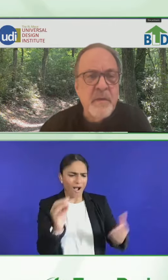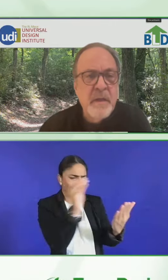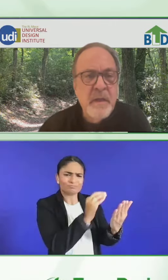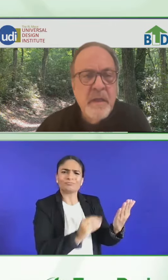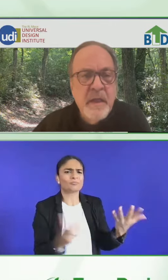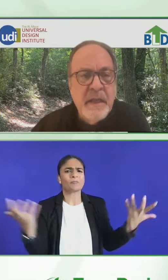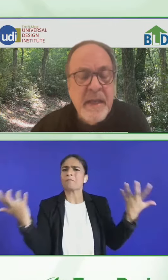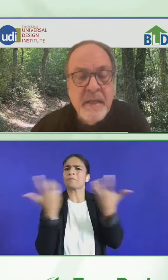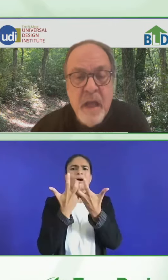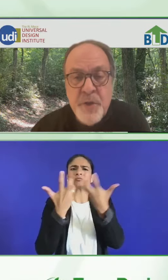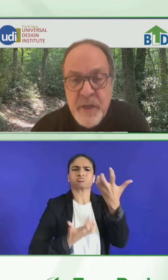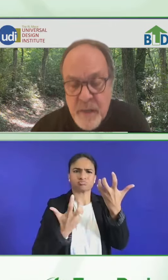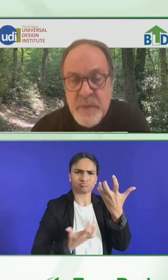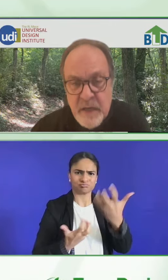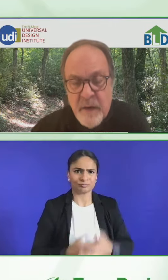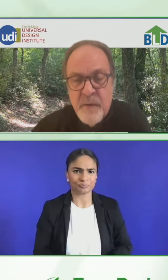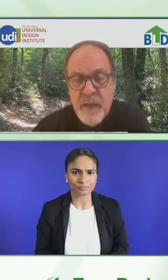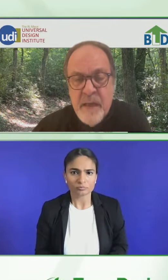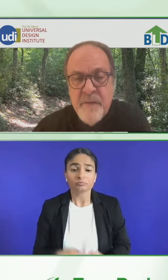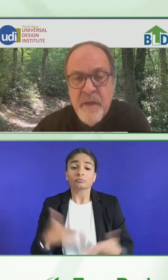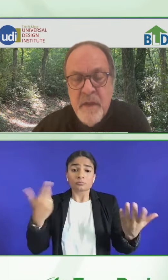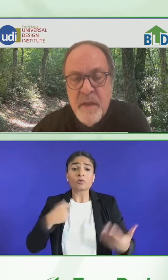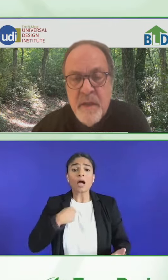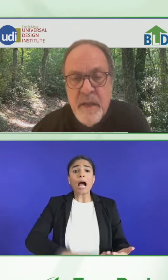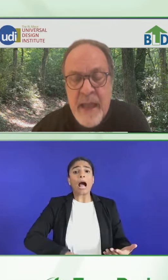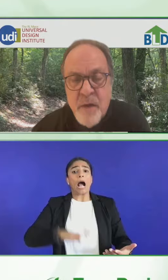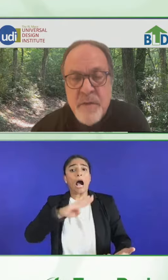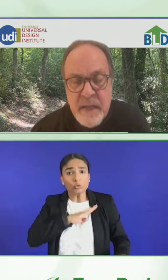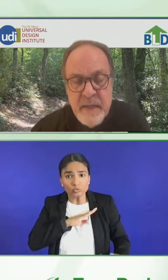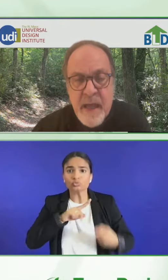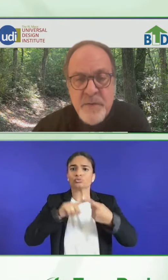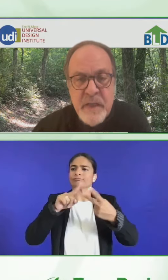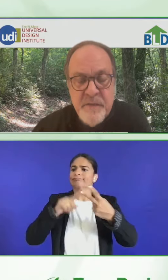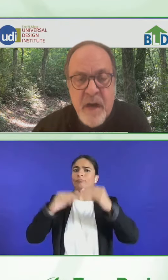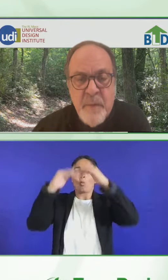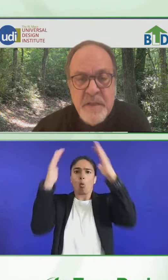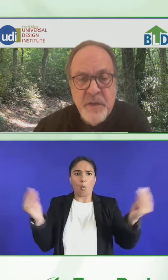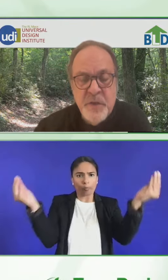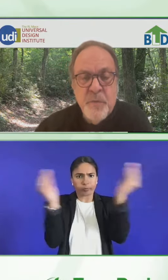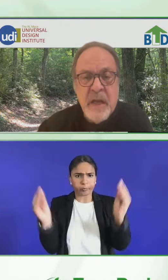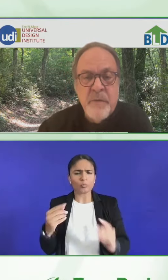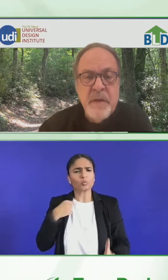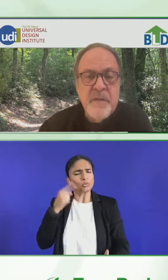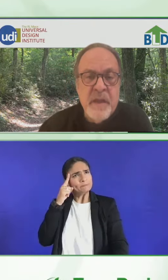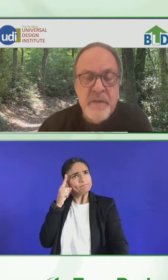And technology comes in. We have housing and the housing firms that do what I would think of